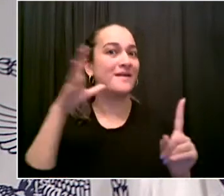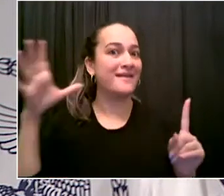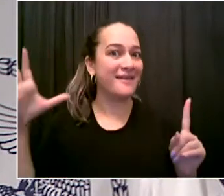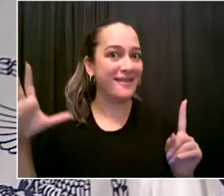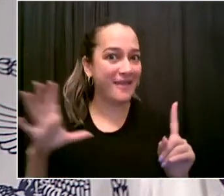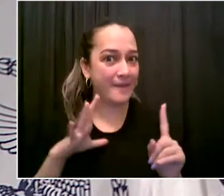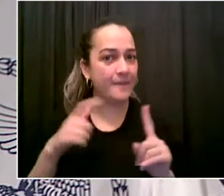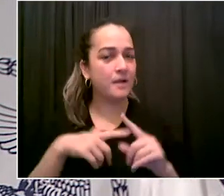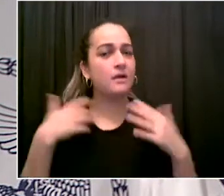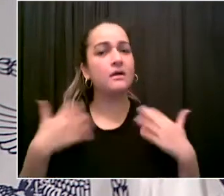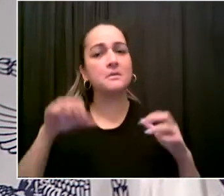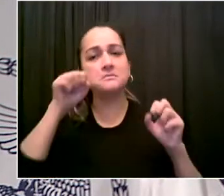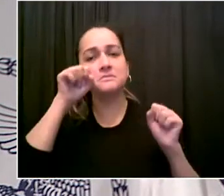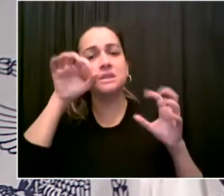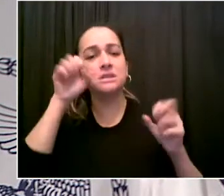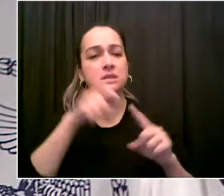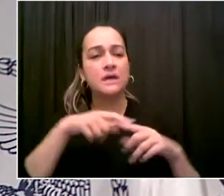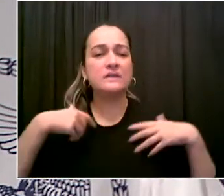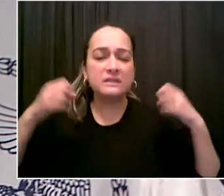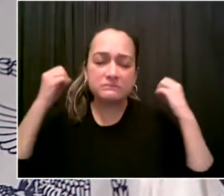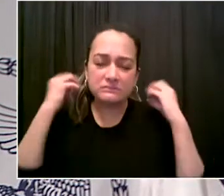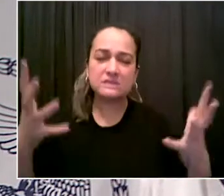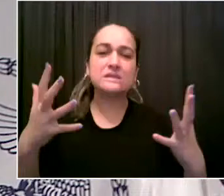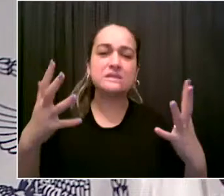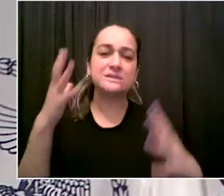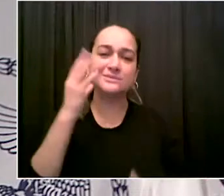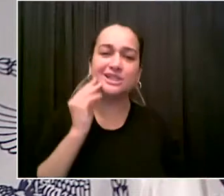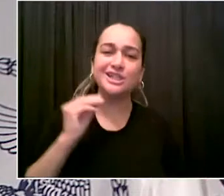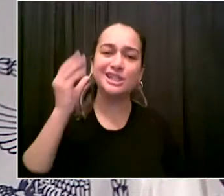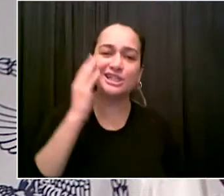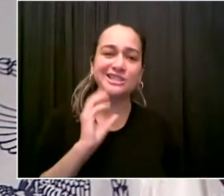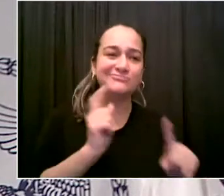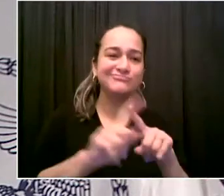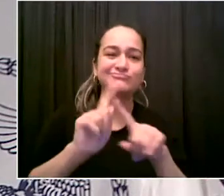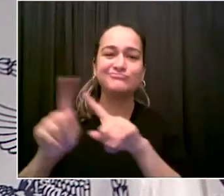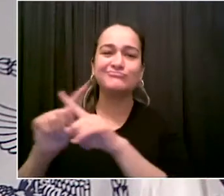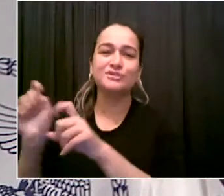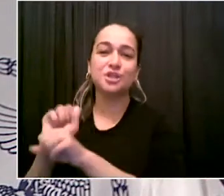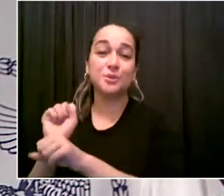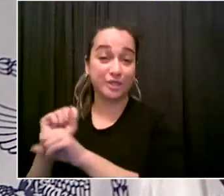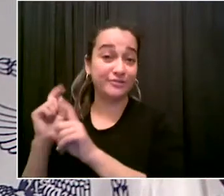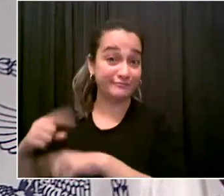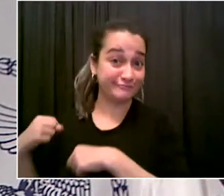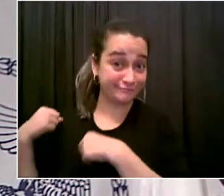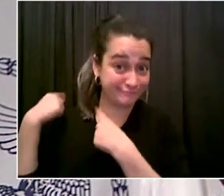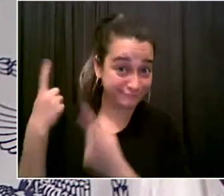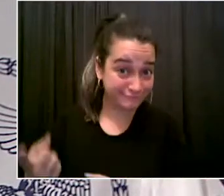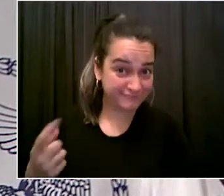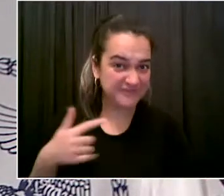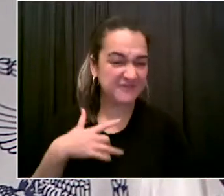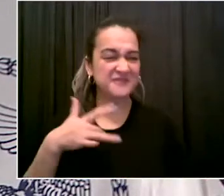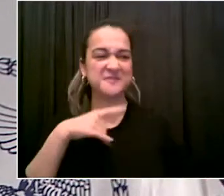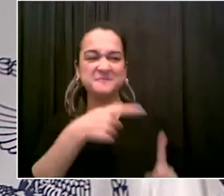SOAN MY PEOPLE OF THESE LAST EIGHT YEARS, I'VE LEARNED TO REALLY HAS THE ANSWERS, WHO HAS THE CREATIVITY,